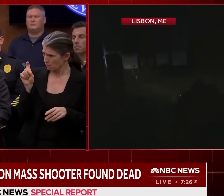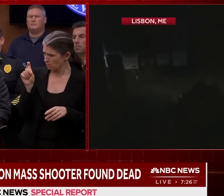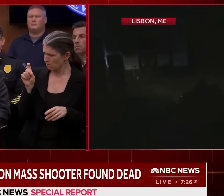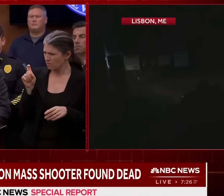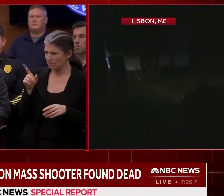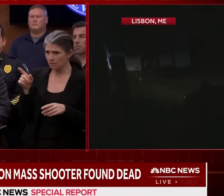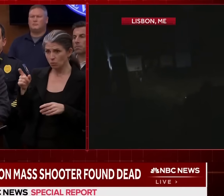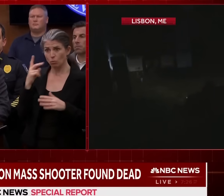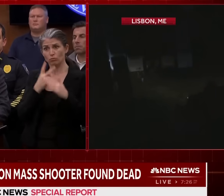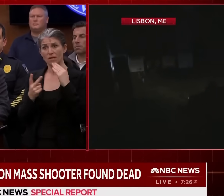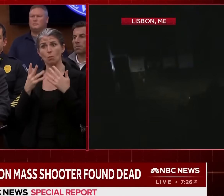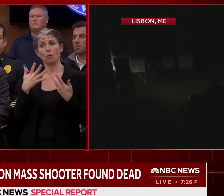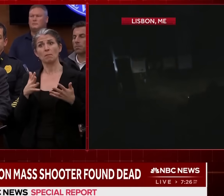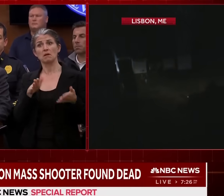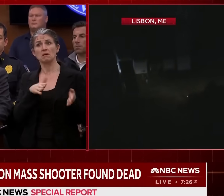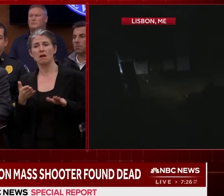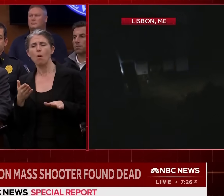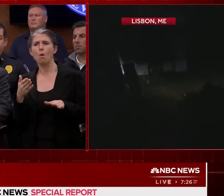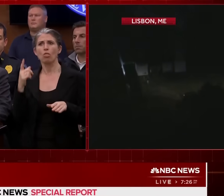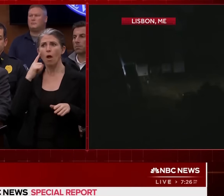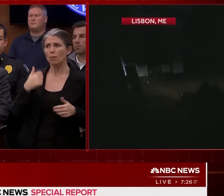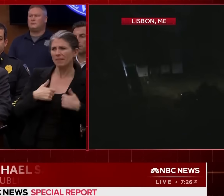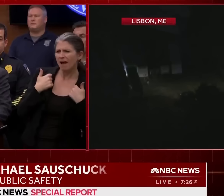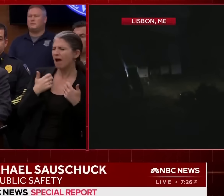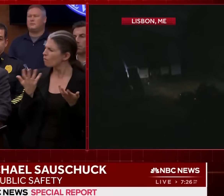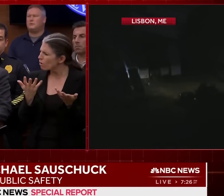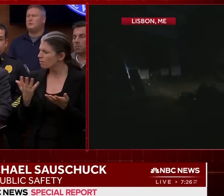WAS THAT BEFORE FINDING HIM OR --